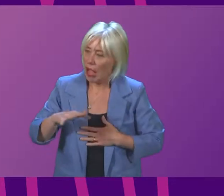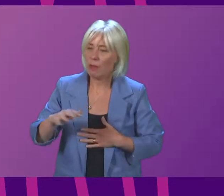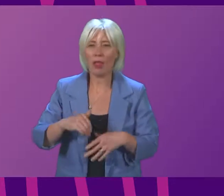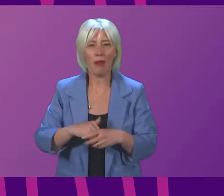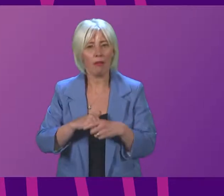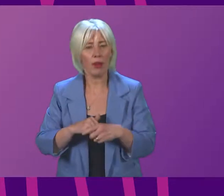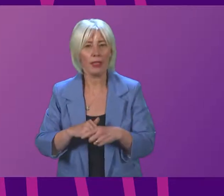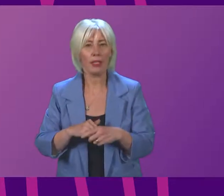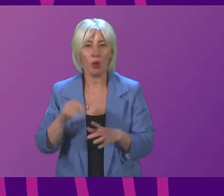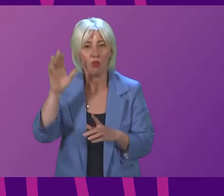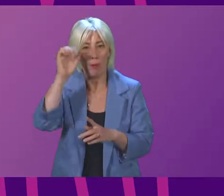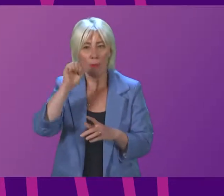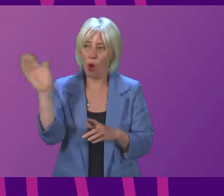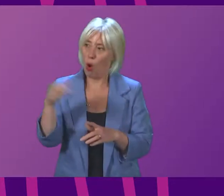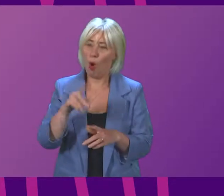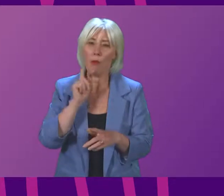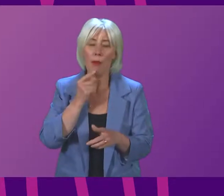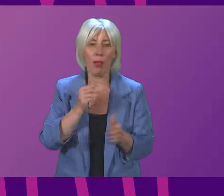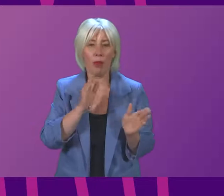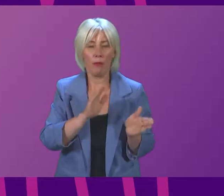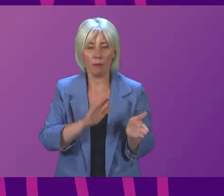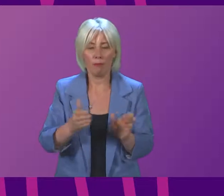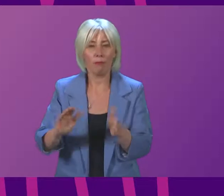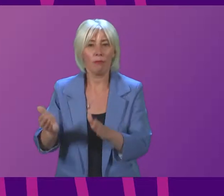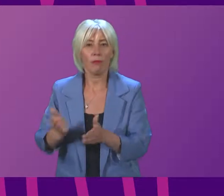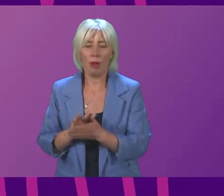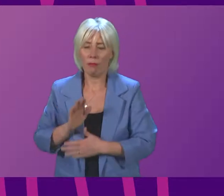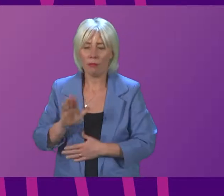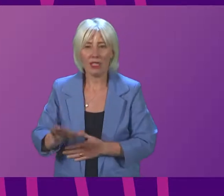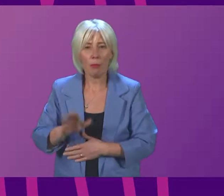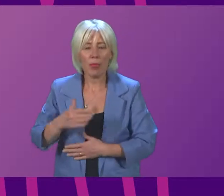those who have lost their lives, and I express my sympathy to those who mourn their loss.